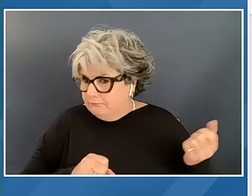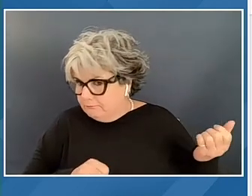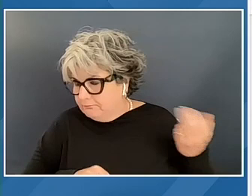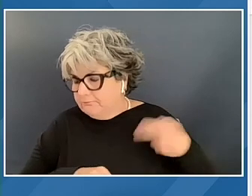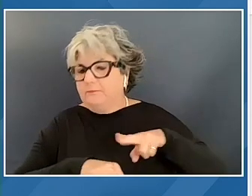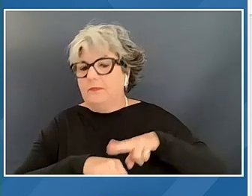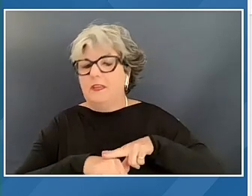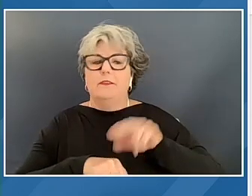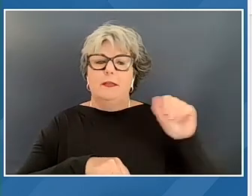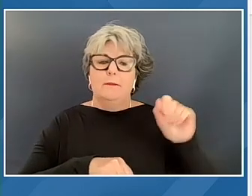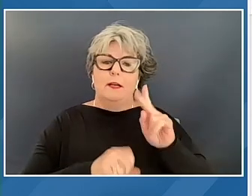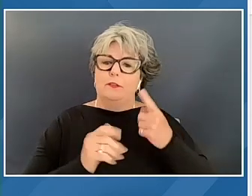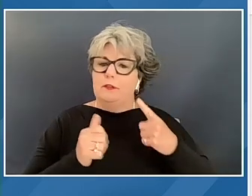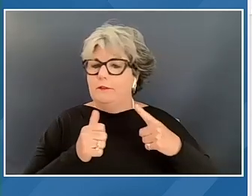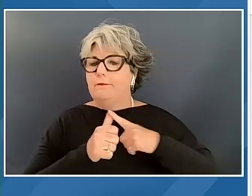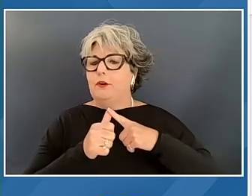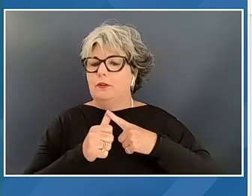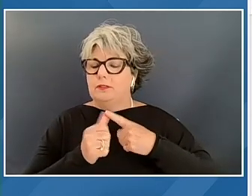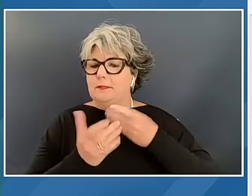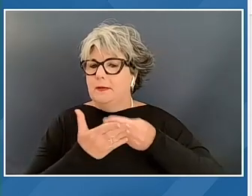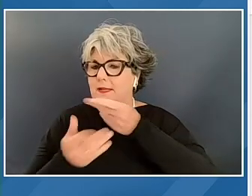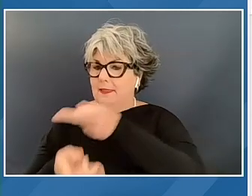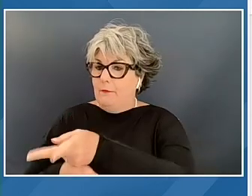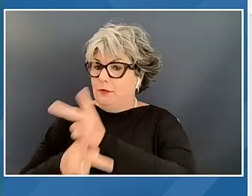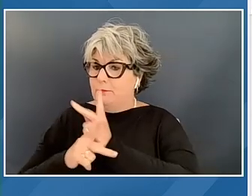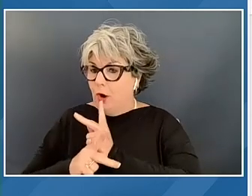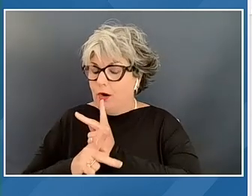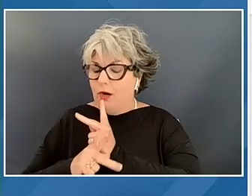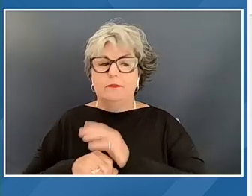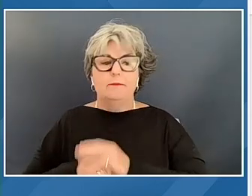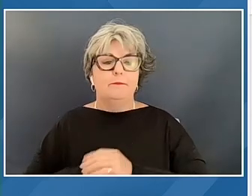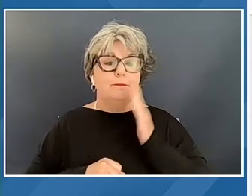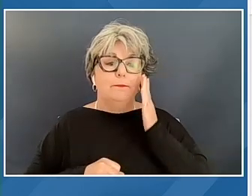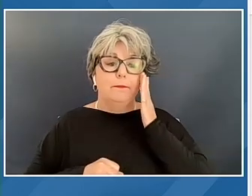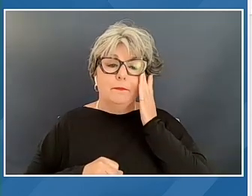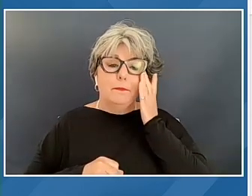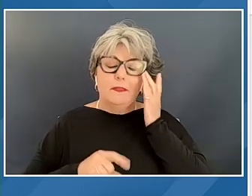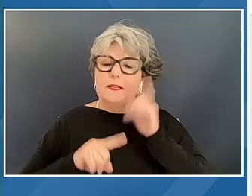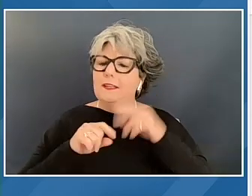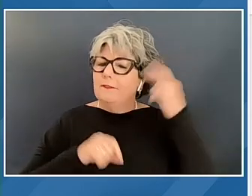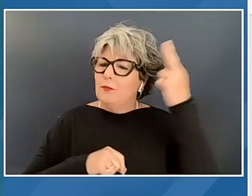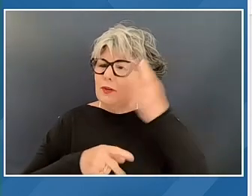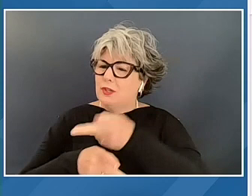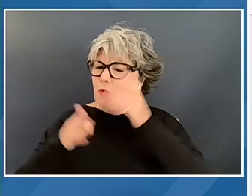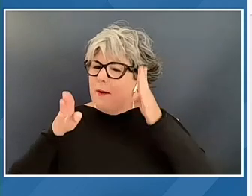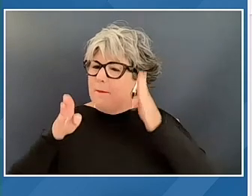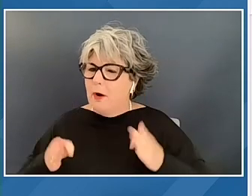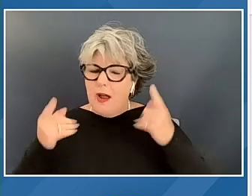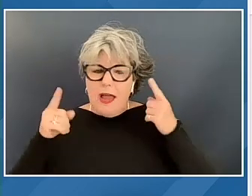original amount that was borrowed. There are several reasons why borrowers end up in this situation.